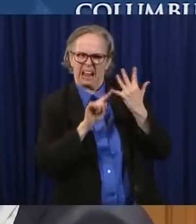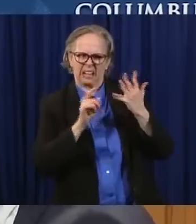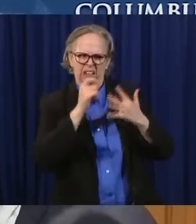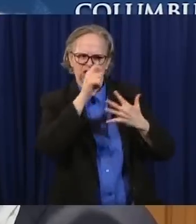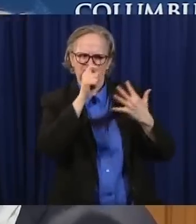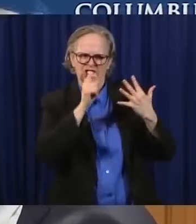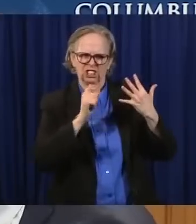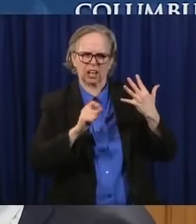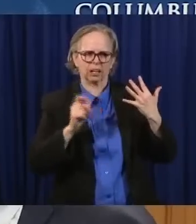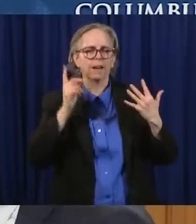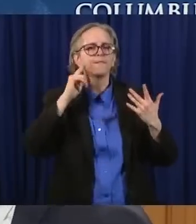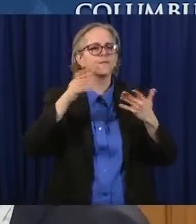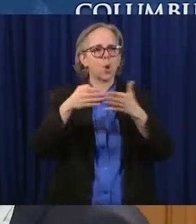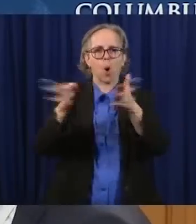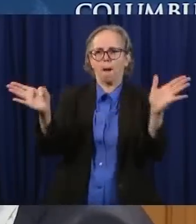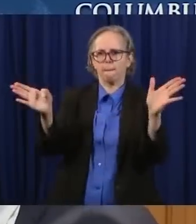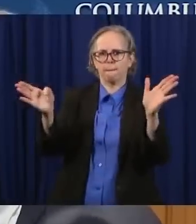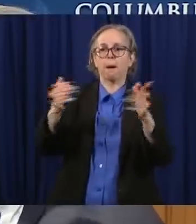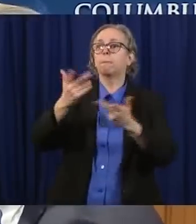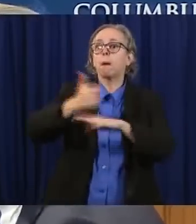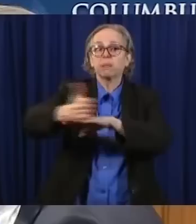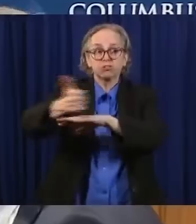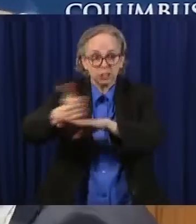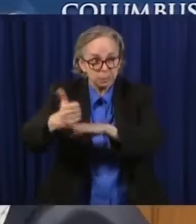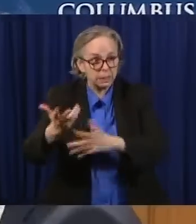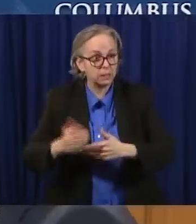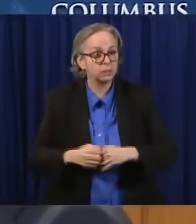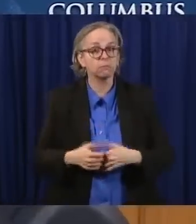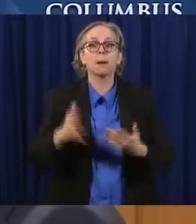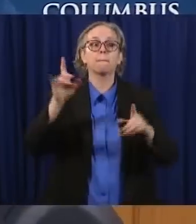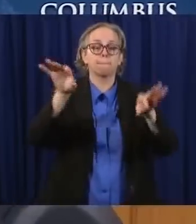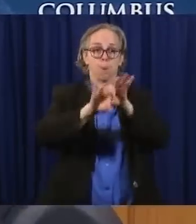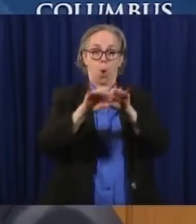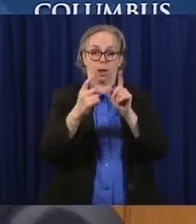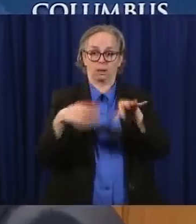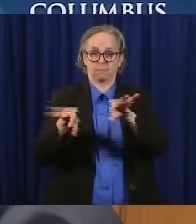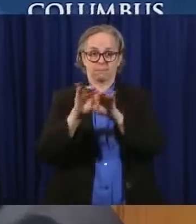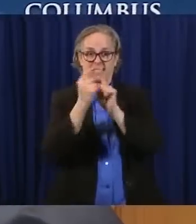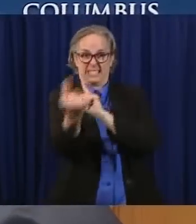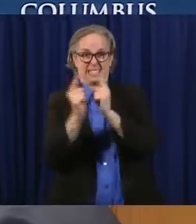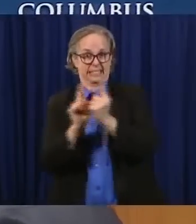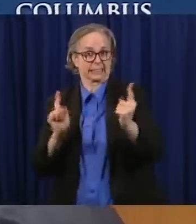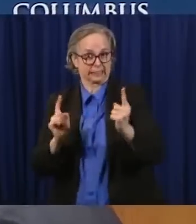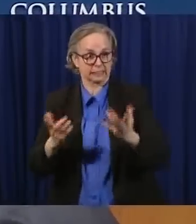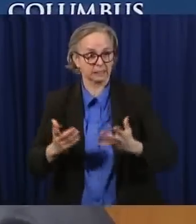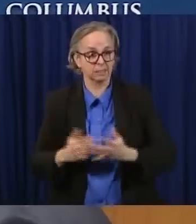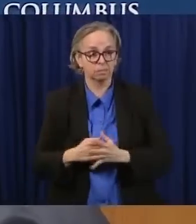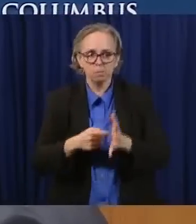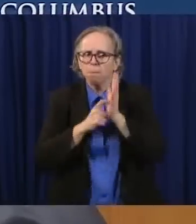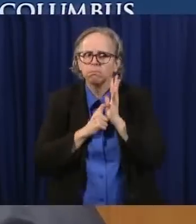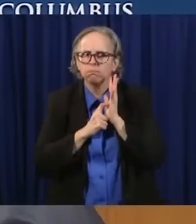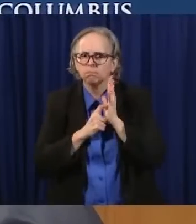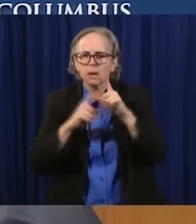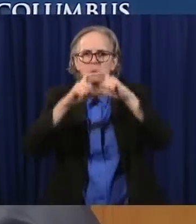FOR ILLNESS. FEVER, COF, RESPIRATORY ISSUES, NONE OF THAT.